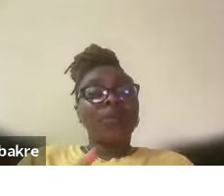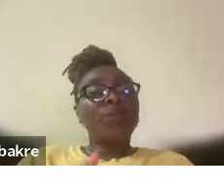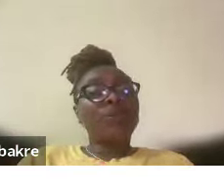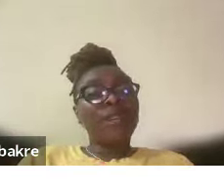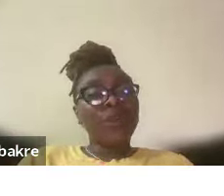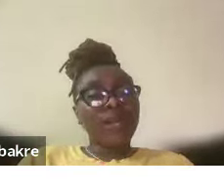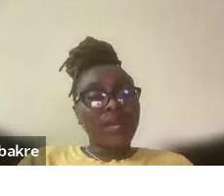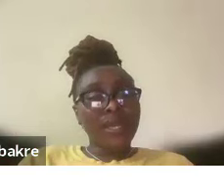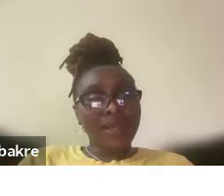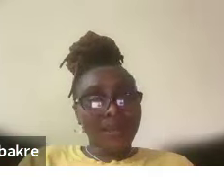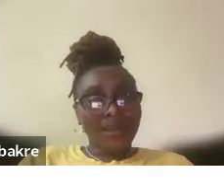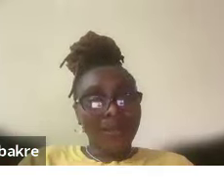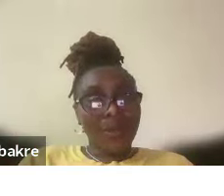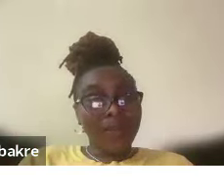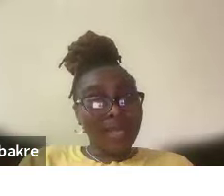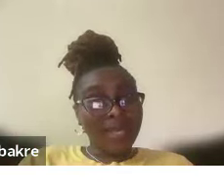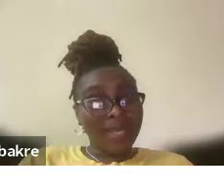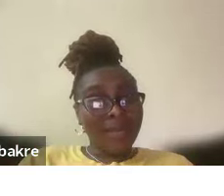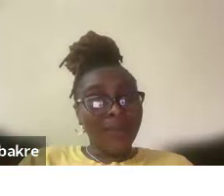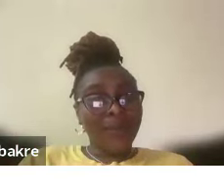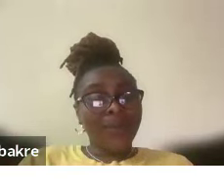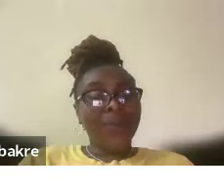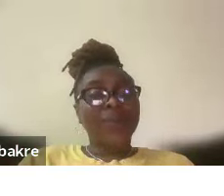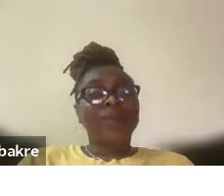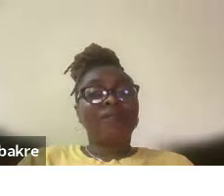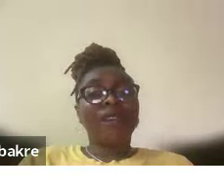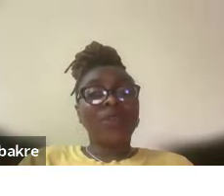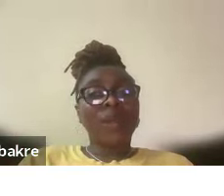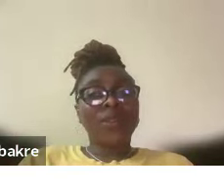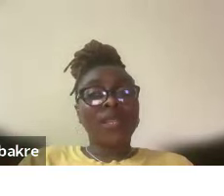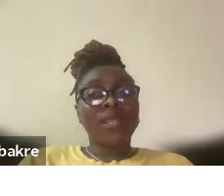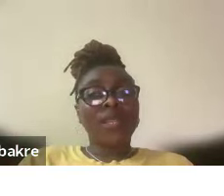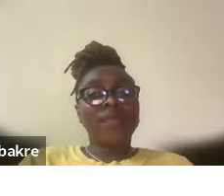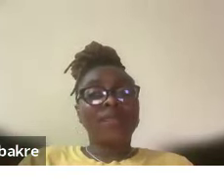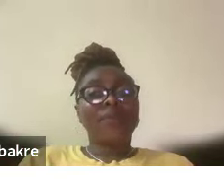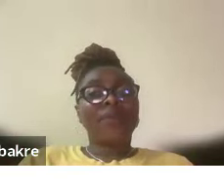sola bakre: We will do virtual trainings which we have started now, virtual trainings.